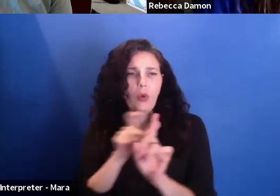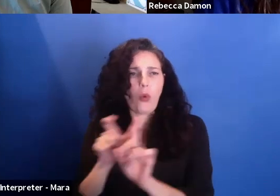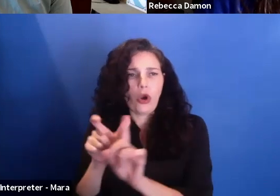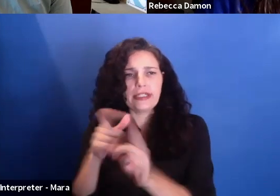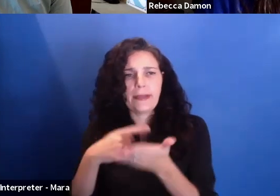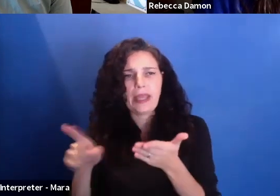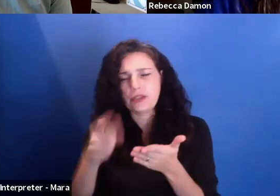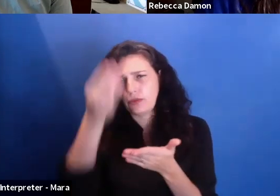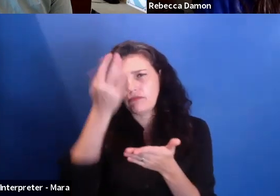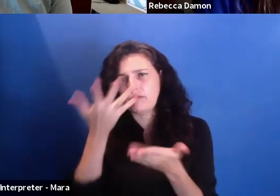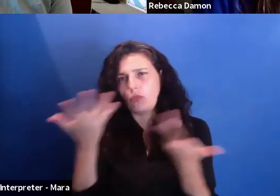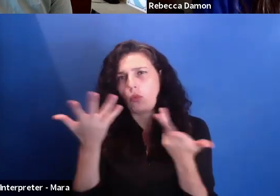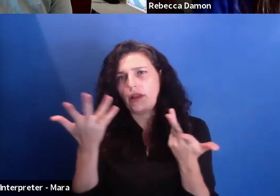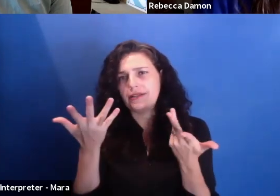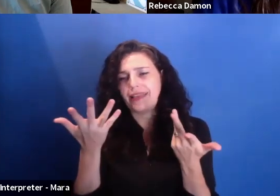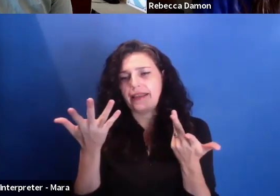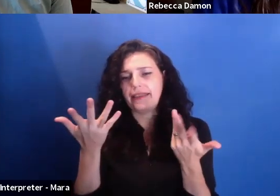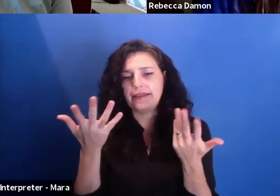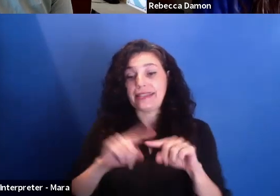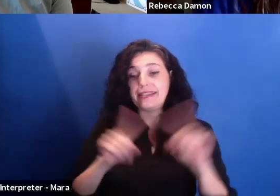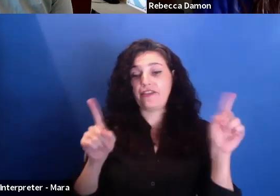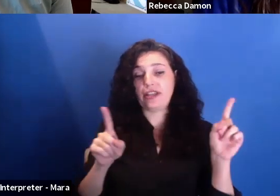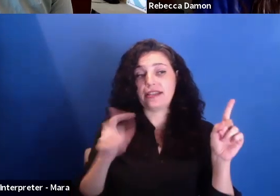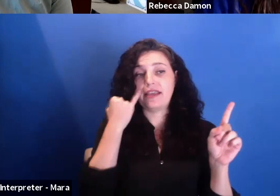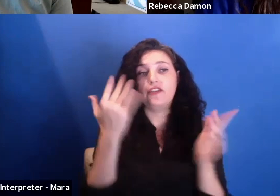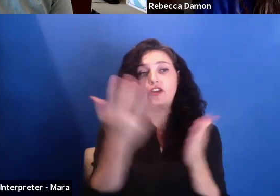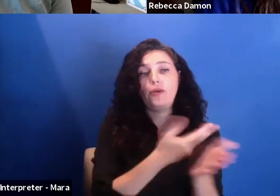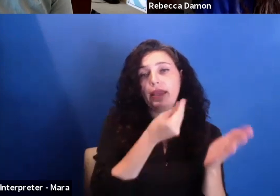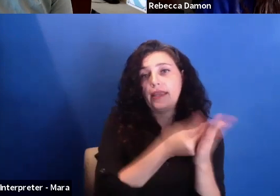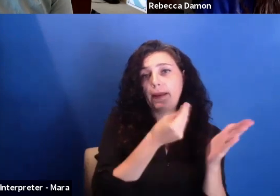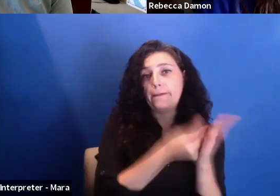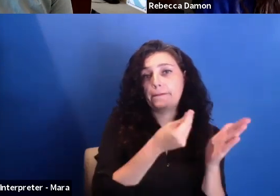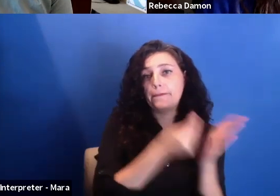making a certain amount of money or Schedule F performers making a certain amount of money in terms of quarantine pay?